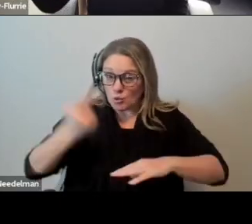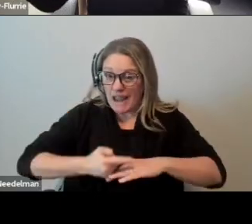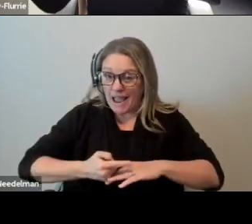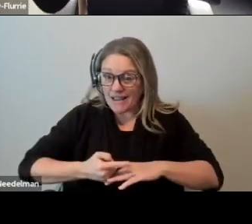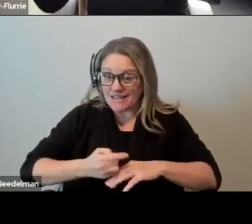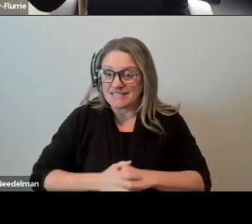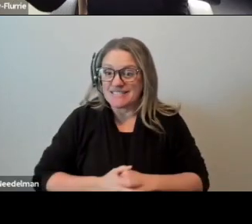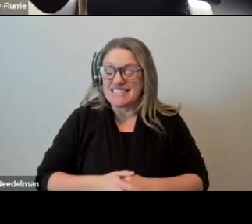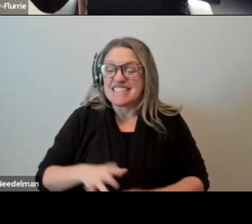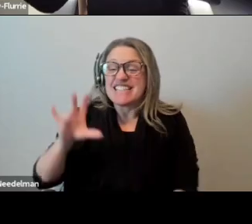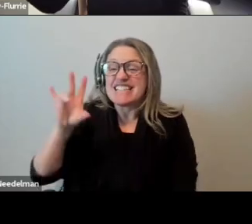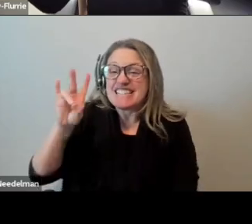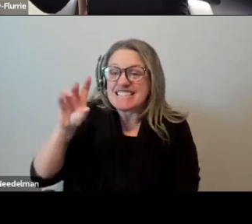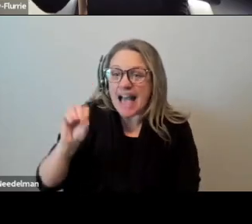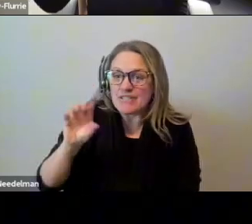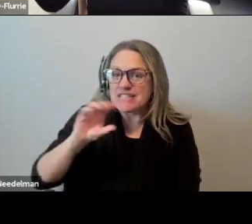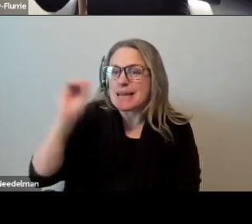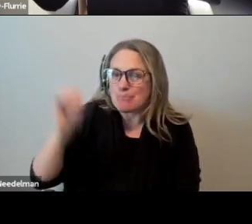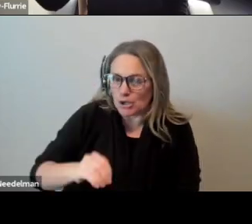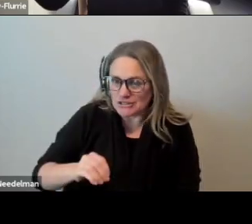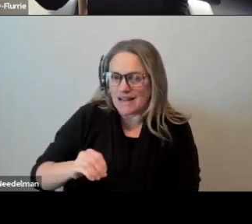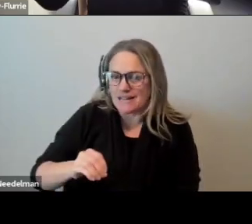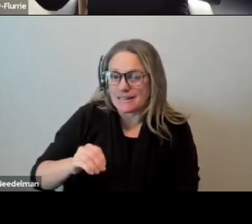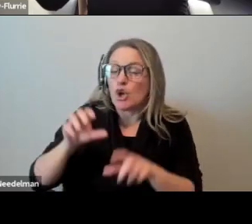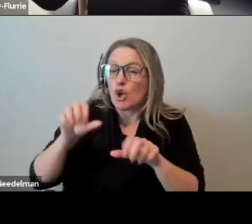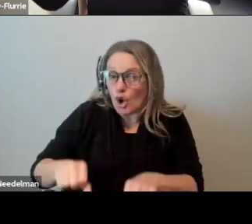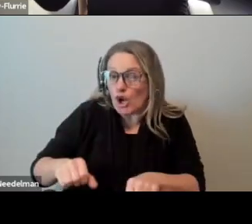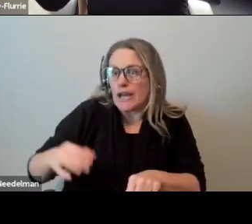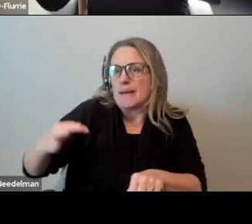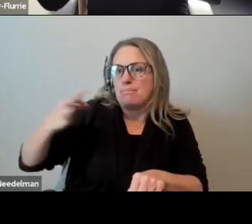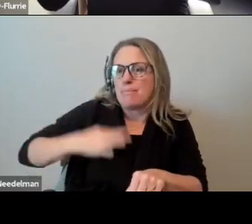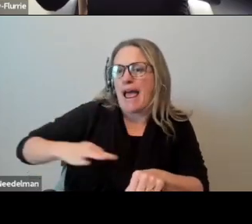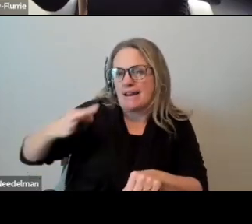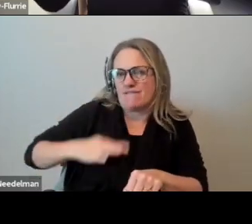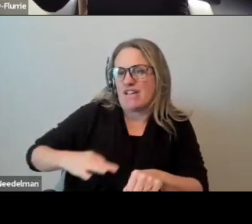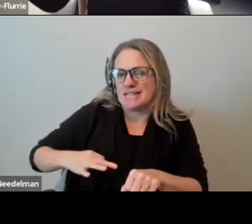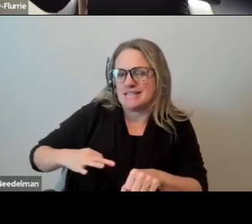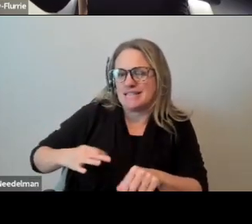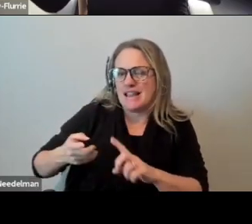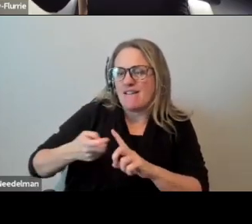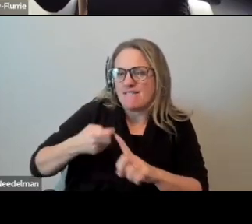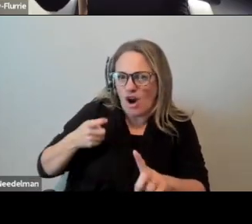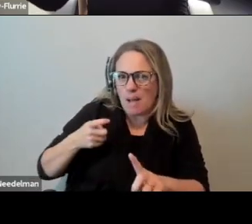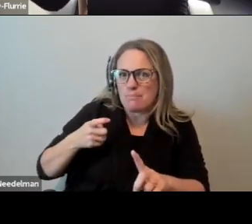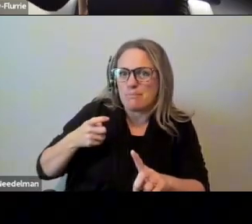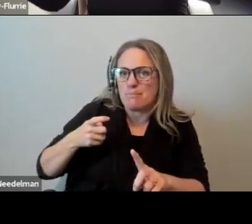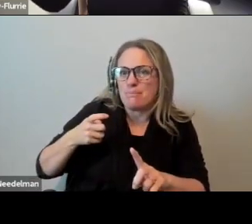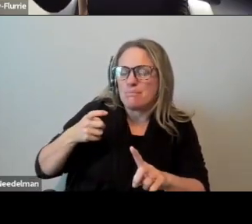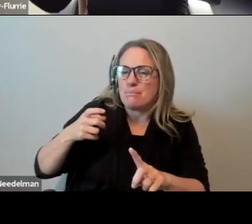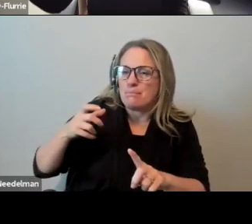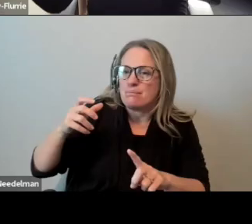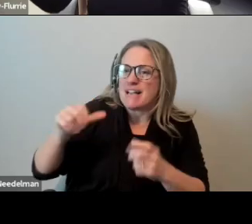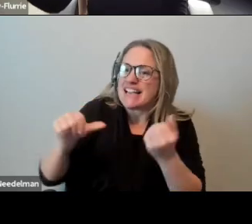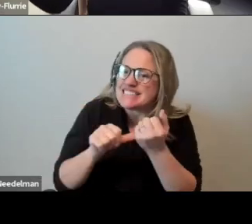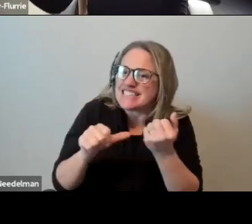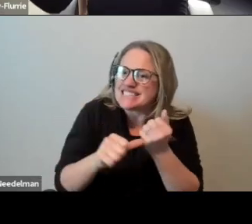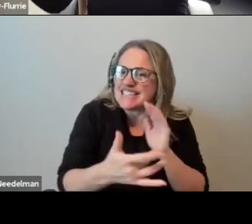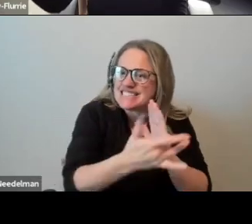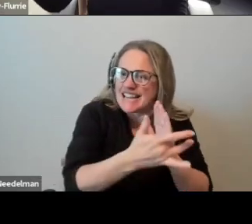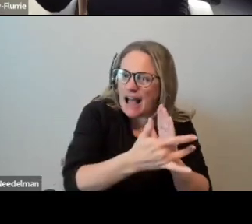70% now could benefit from assistive technology and have difficulty with daily tasks.